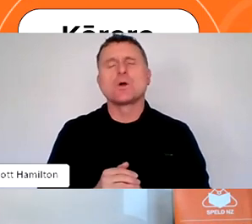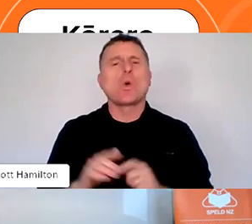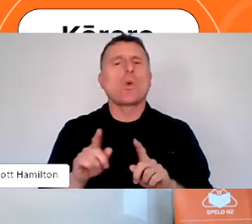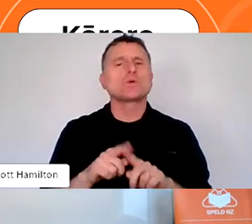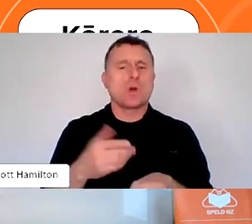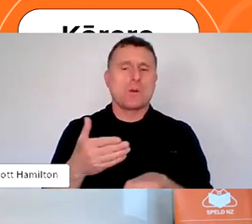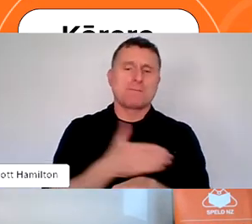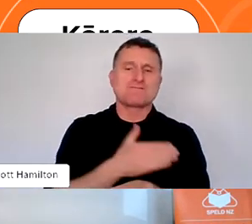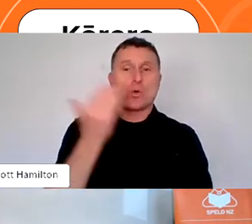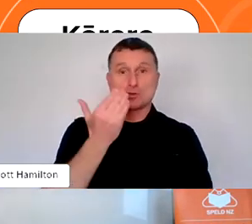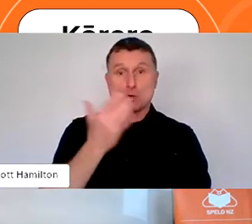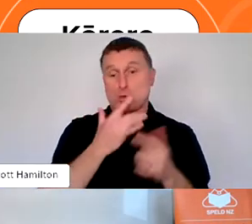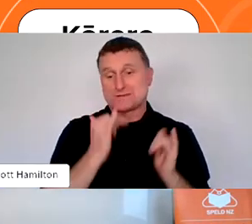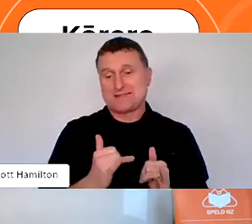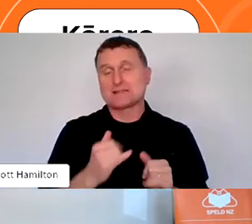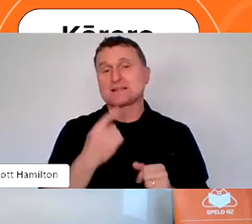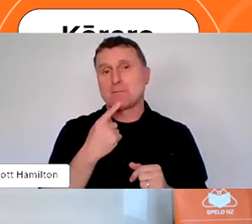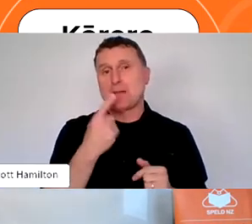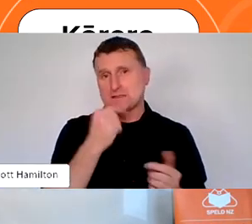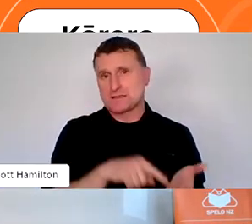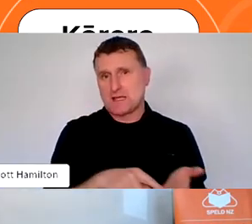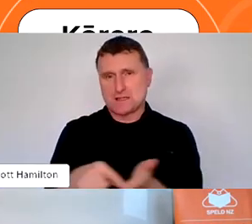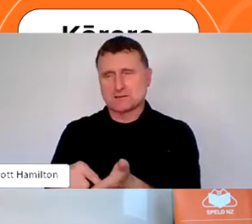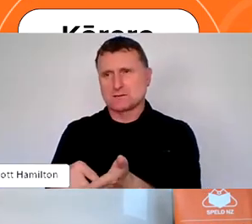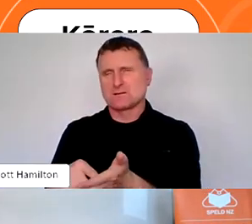not sure that at the before school check whether they have enough